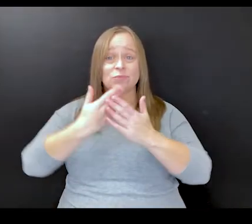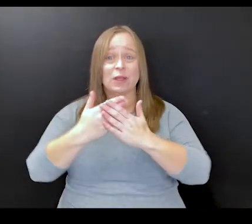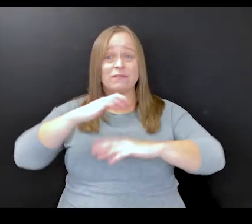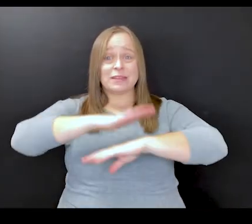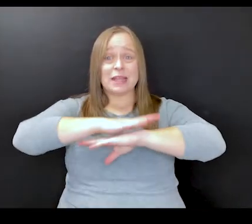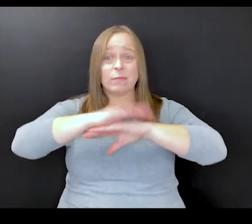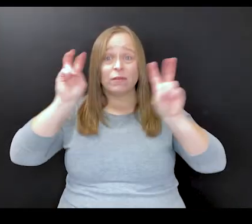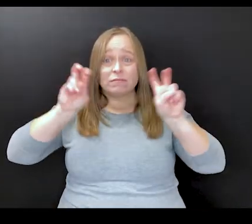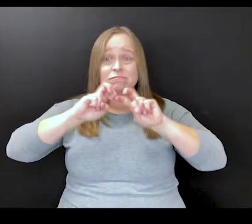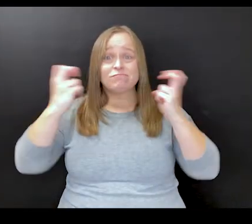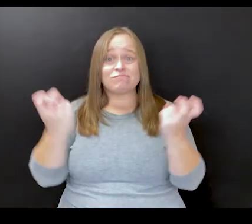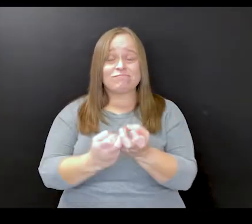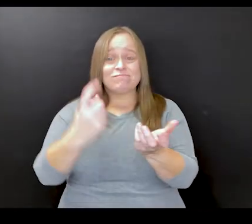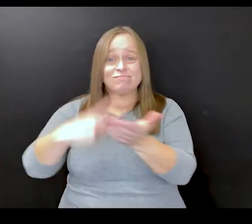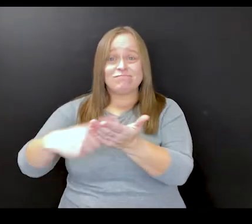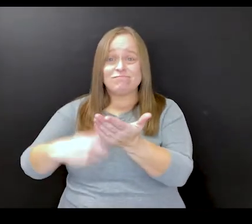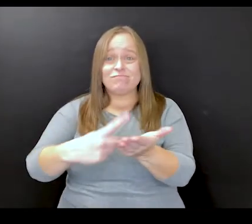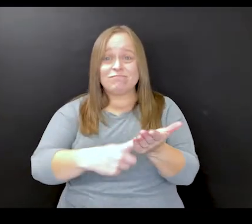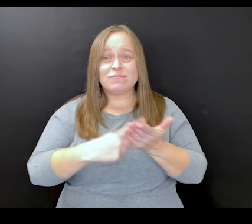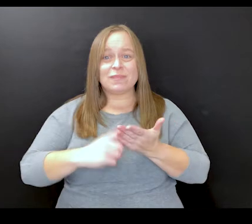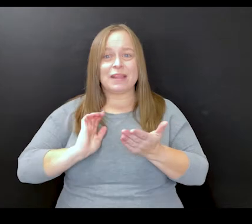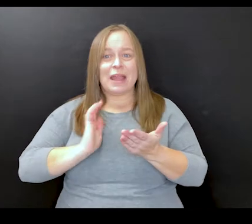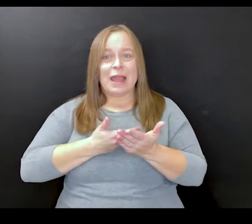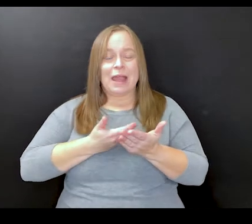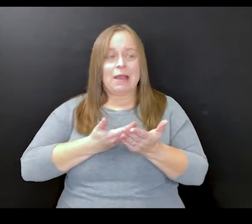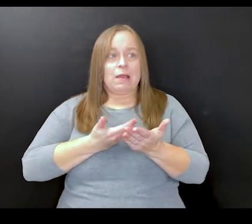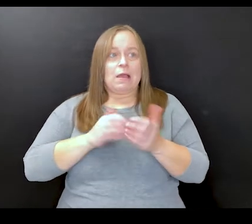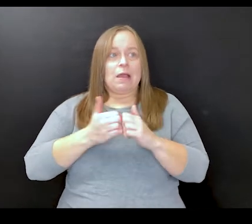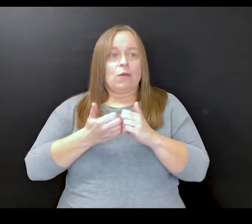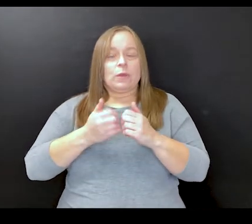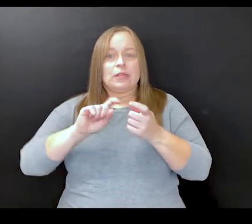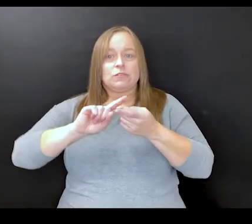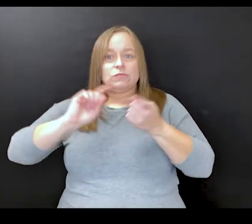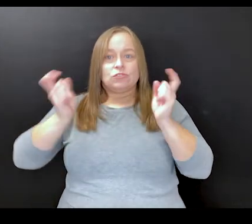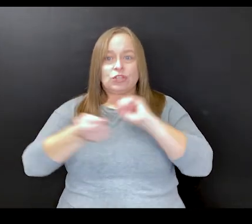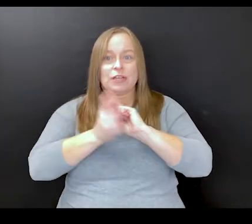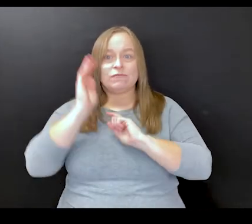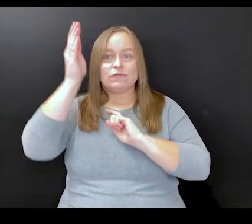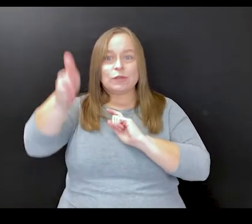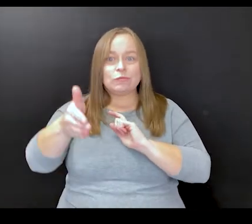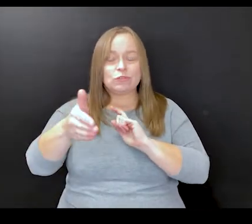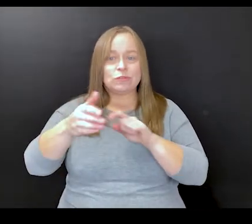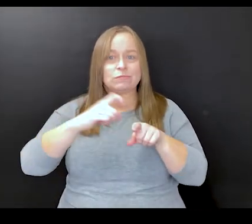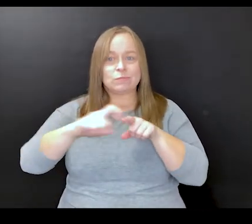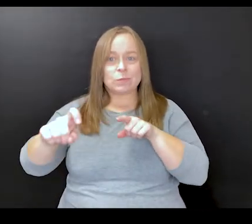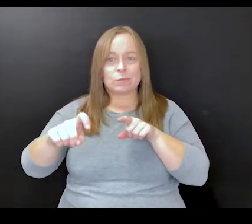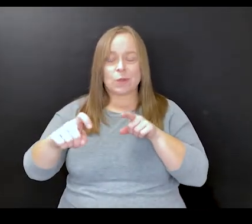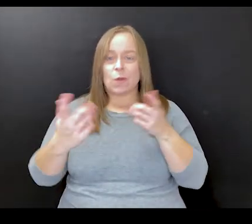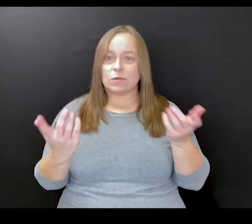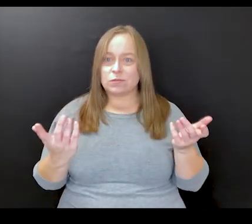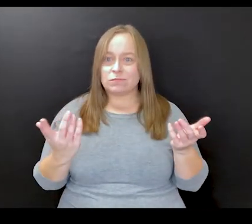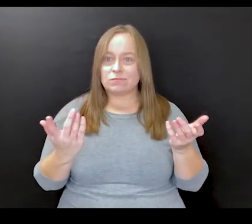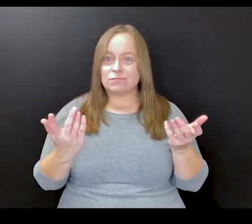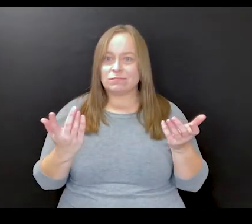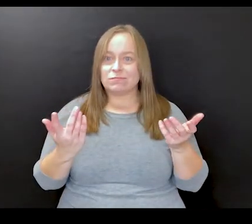to discuss how we can make a difference in future responses to these mental health crisis calls.